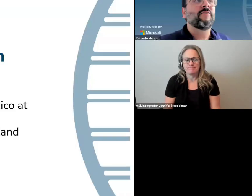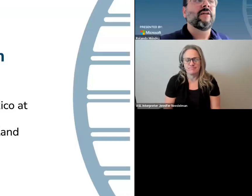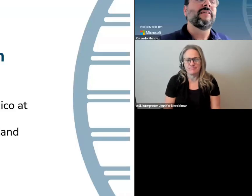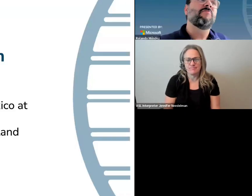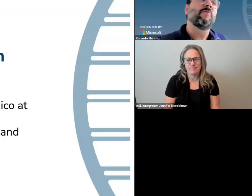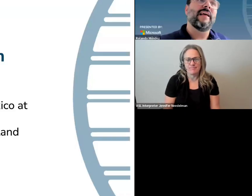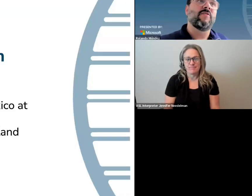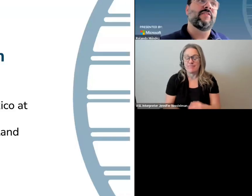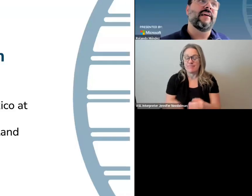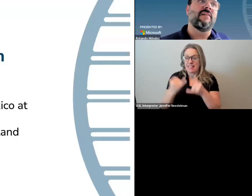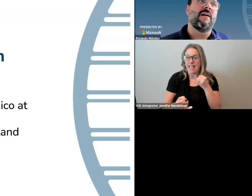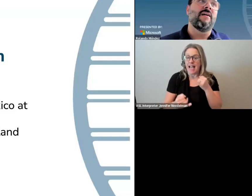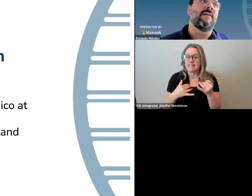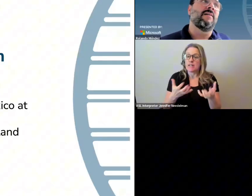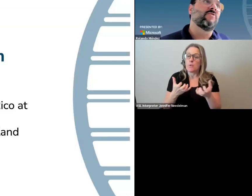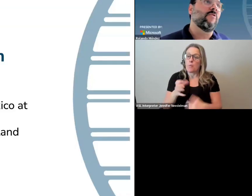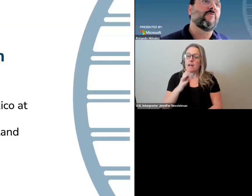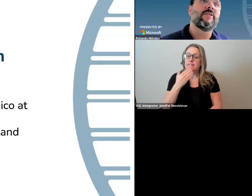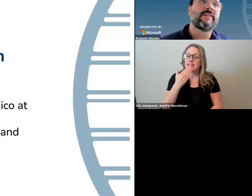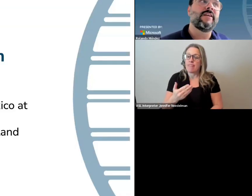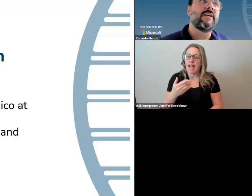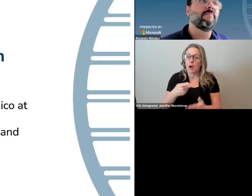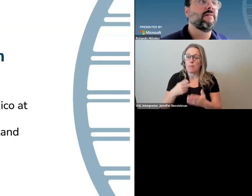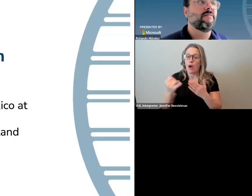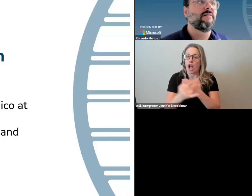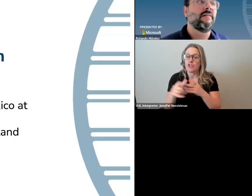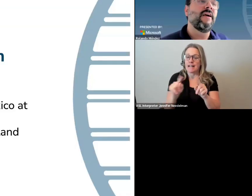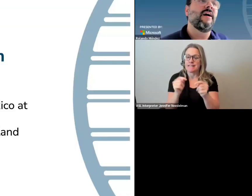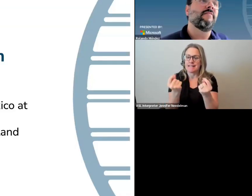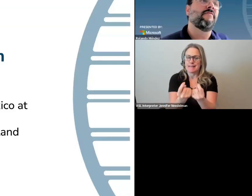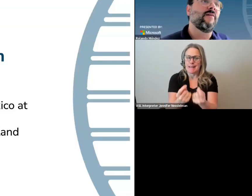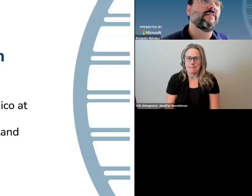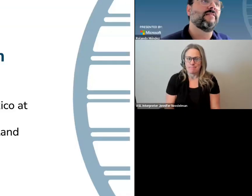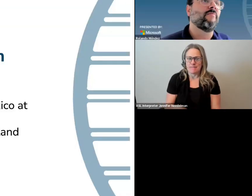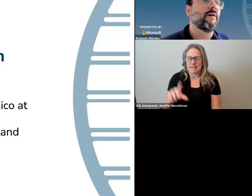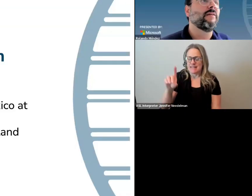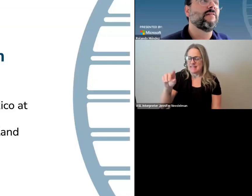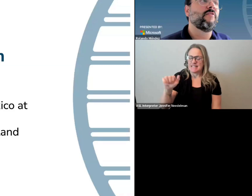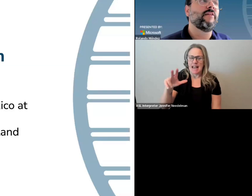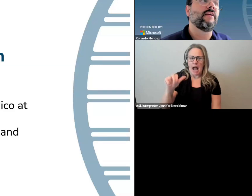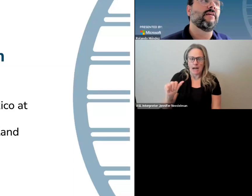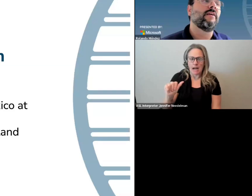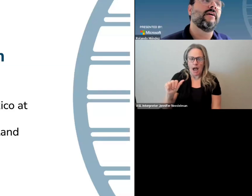Last but not least, we would like to, thanks to our project team, Deanna Ferrante from MacMillan Learning,